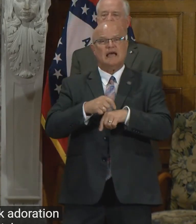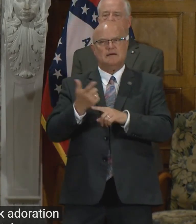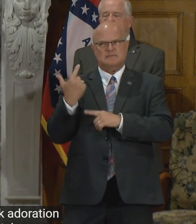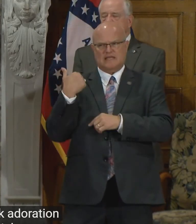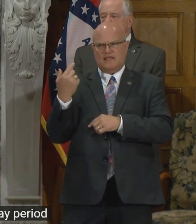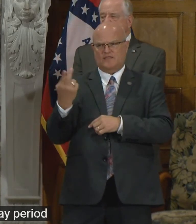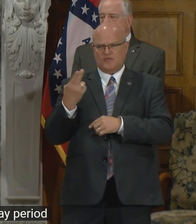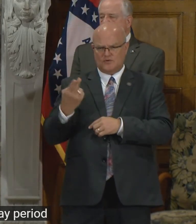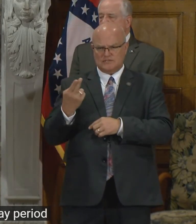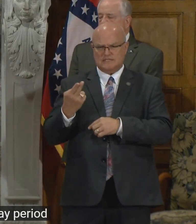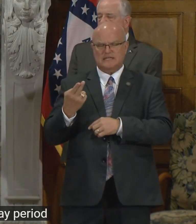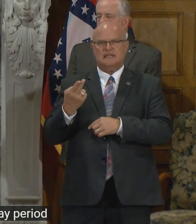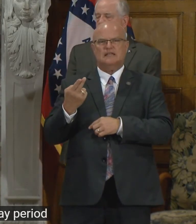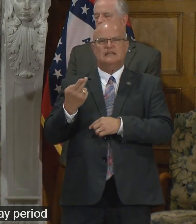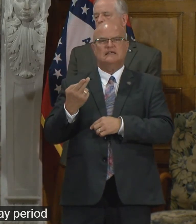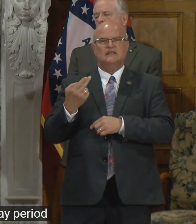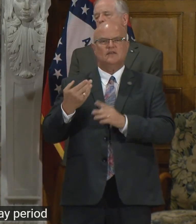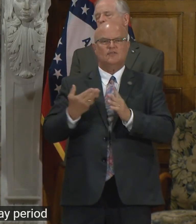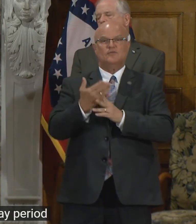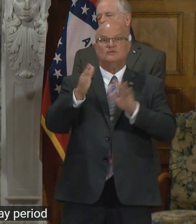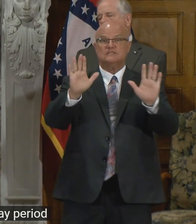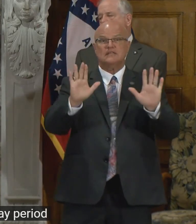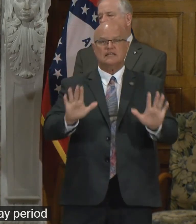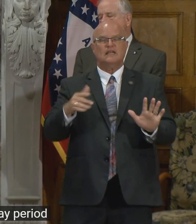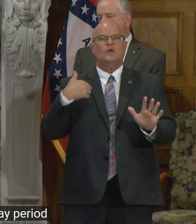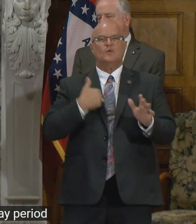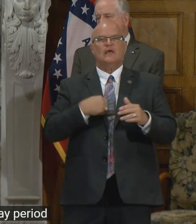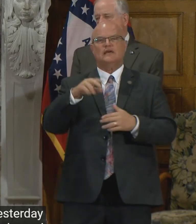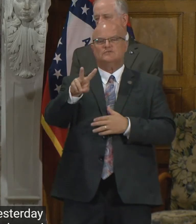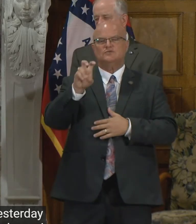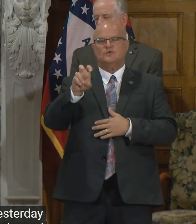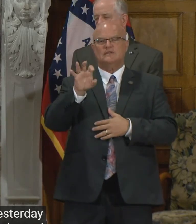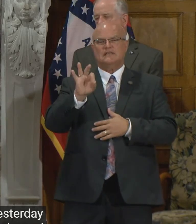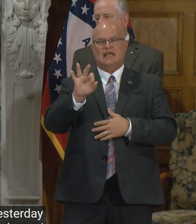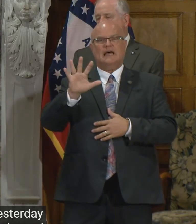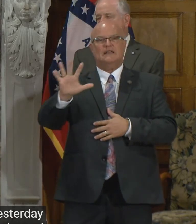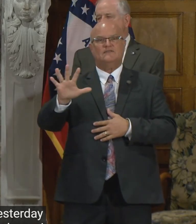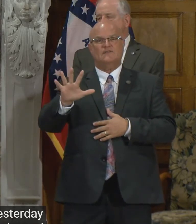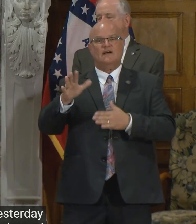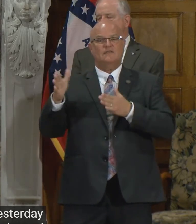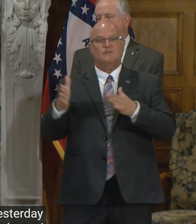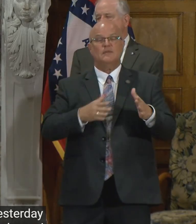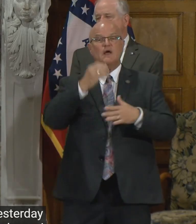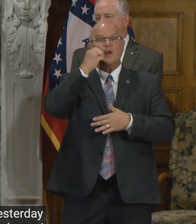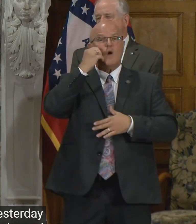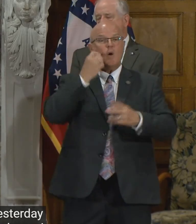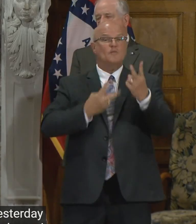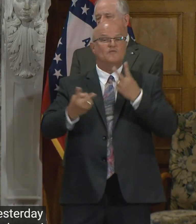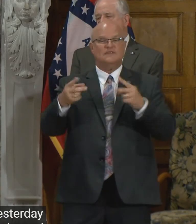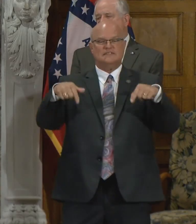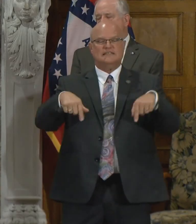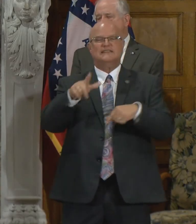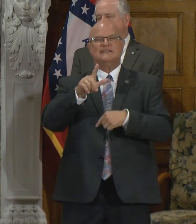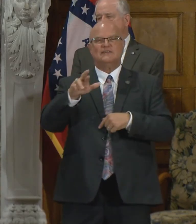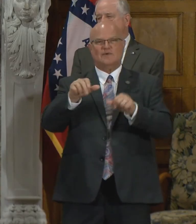Thursday through yesterday, Sunday, we had 295 planned home visits here in the Little Rock area.